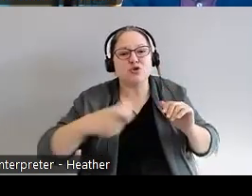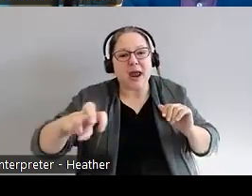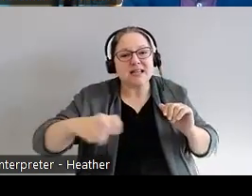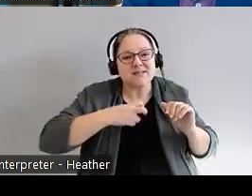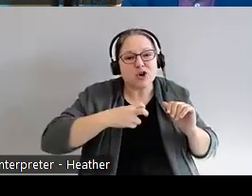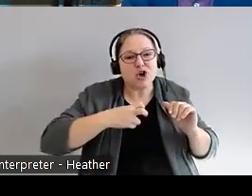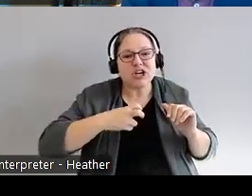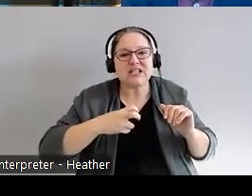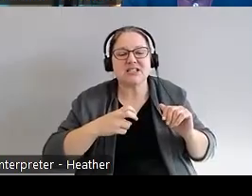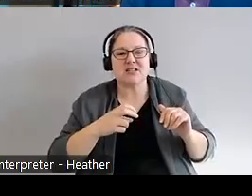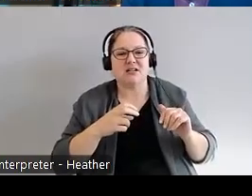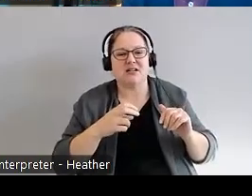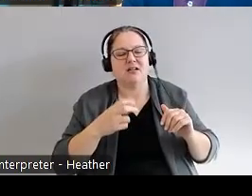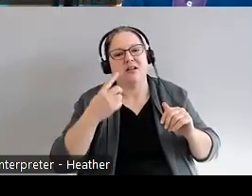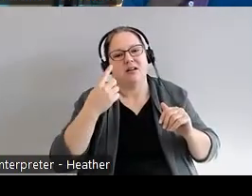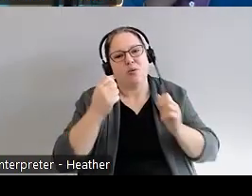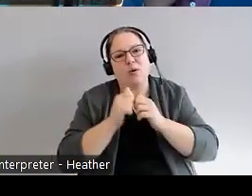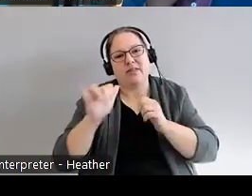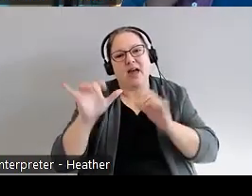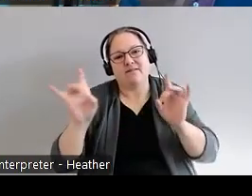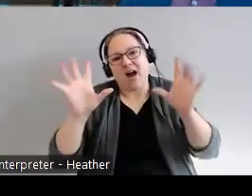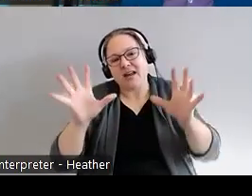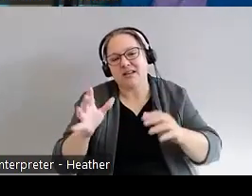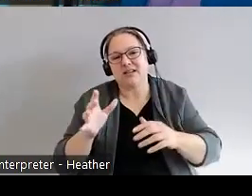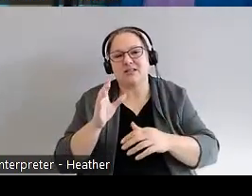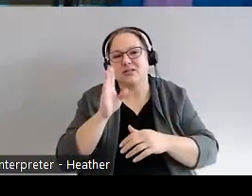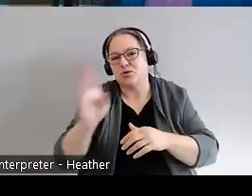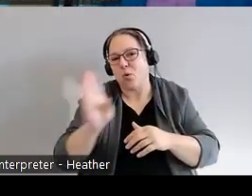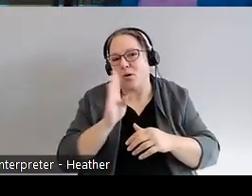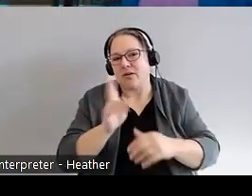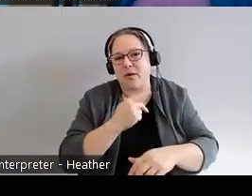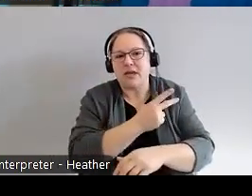who struggle with aggression and violence. Uh and it's not easy for patients either like you